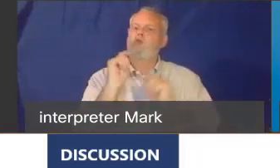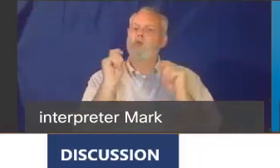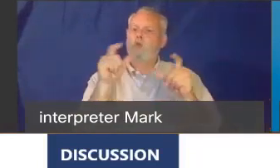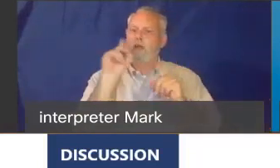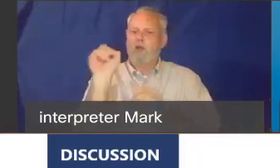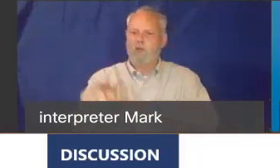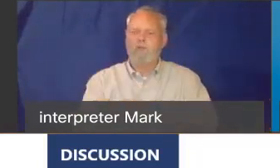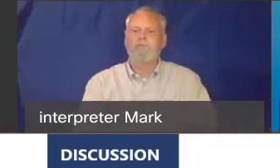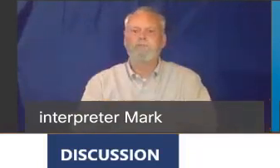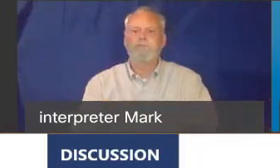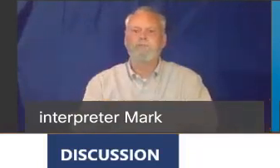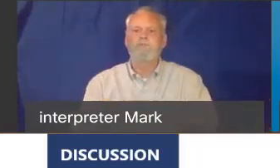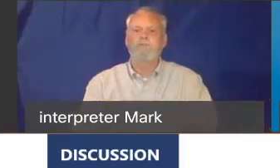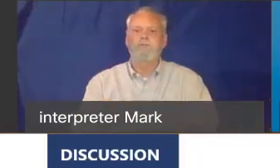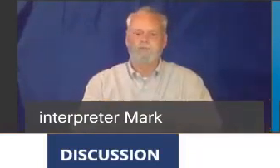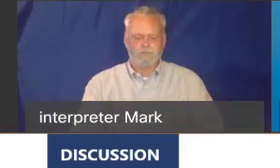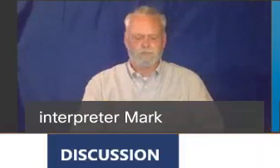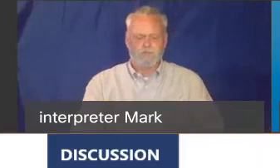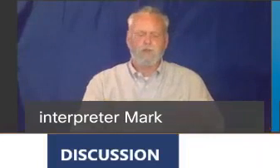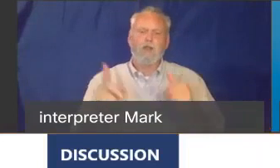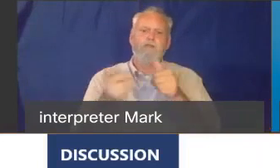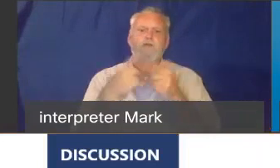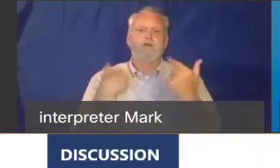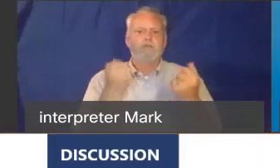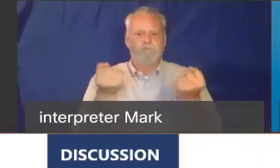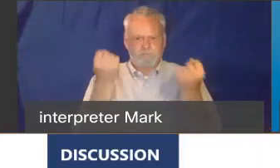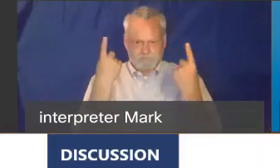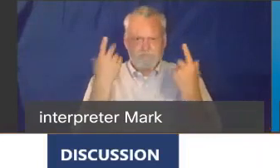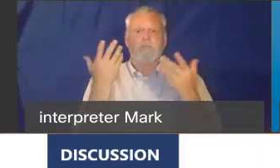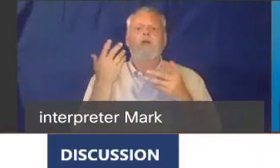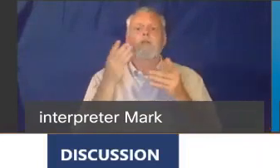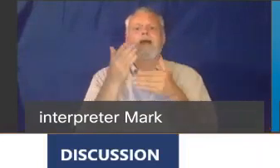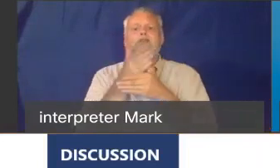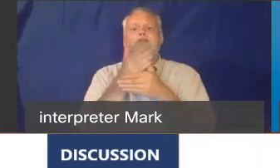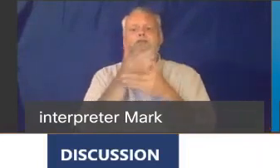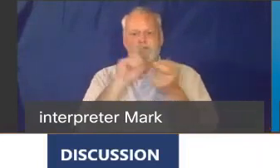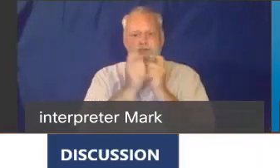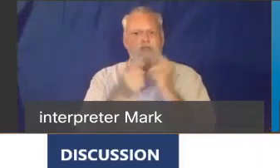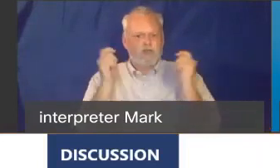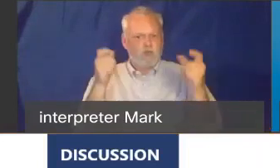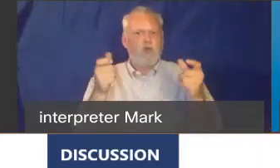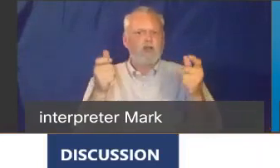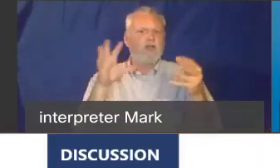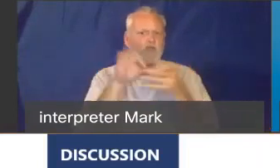The 1st, I understand we're talking about interim changes that can be done quickly as part of repaving.